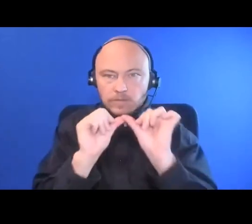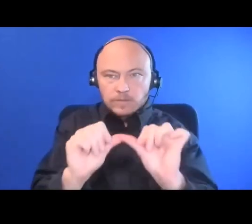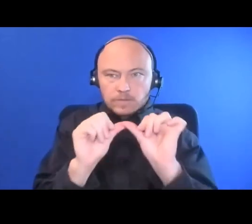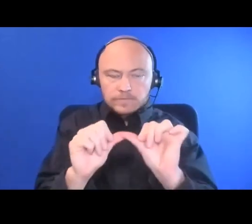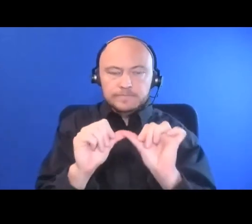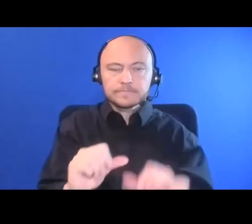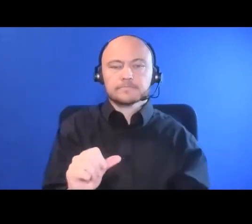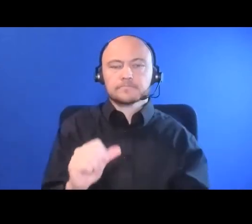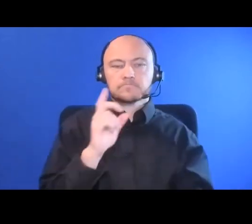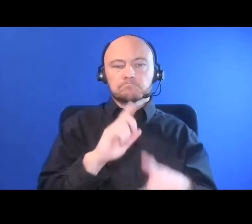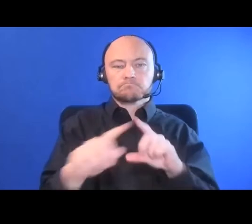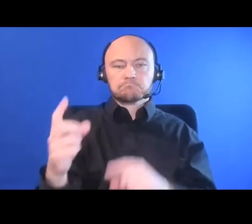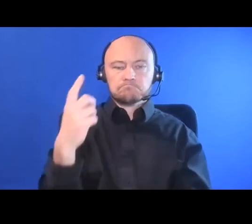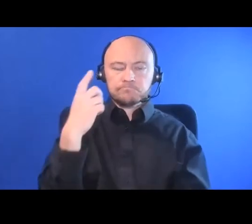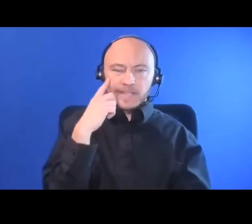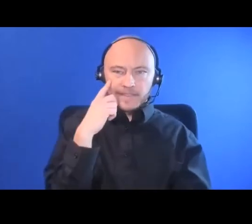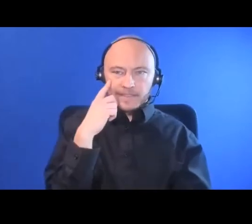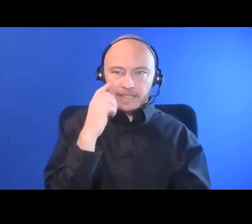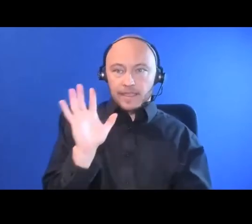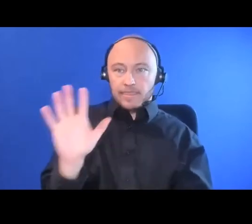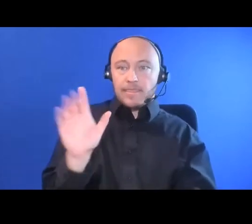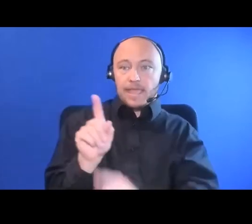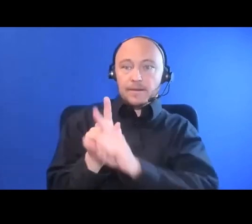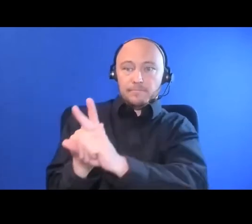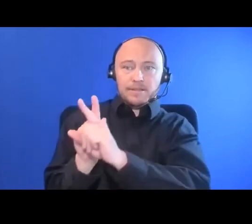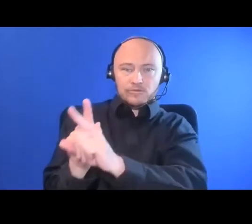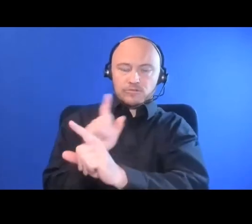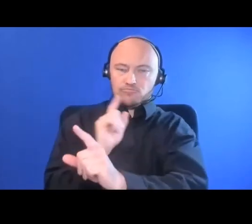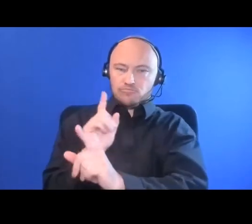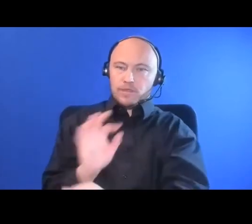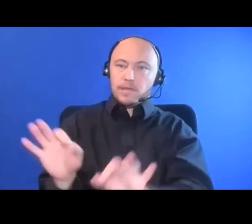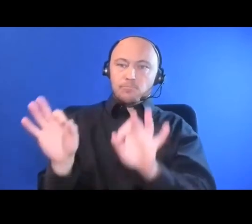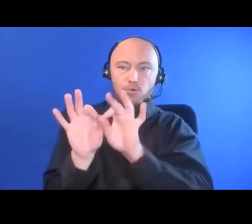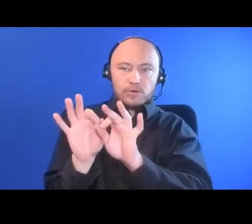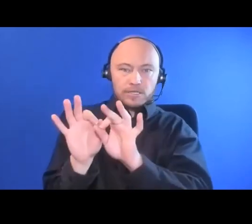But I think like that mentorship was crucial, but I also think for me as someone